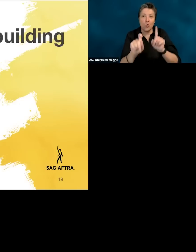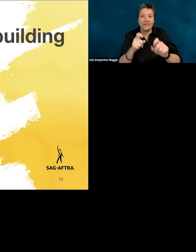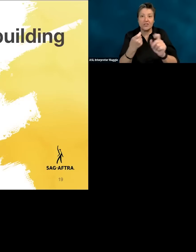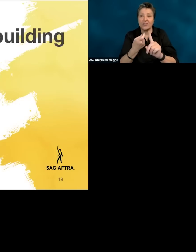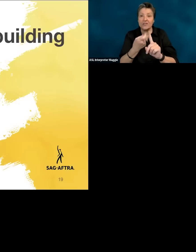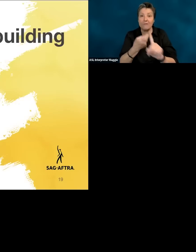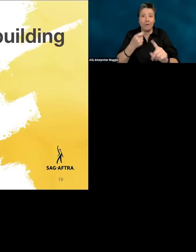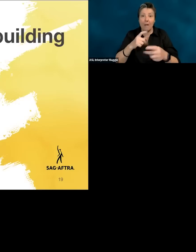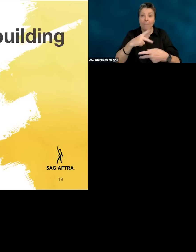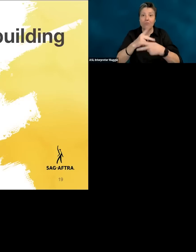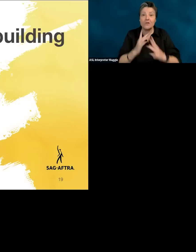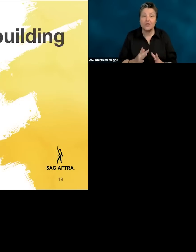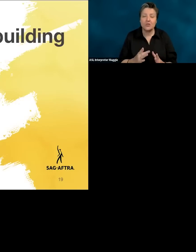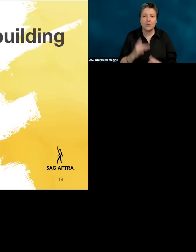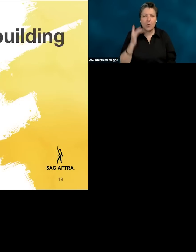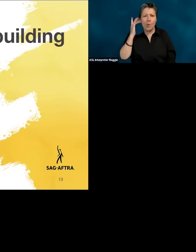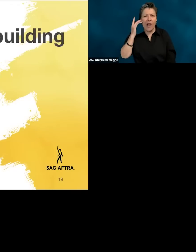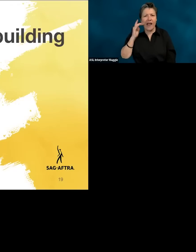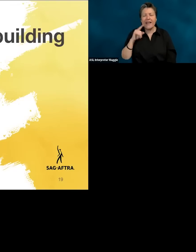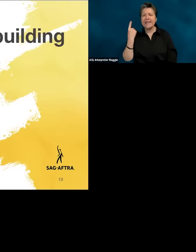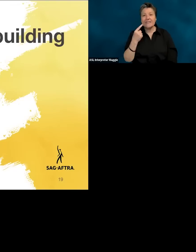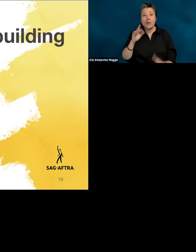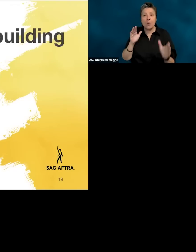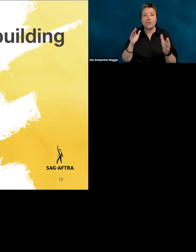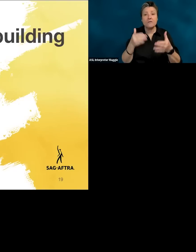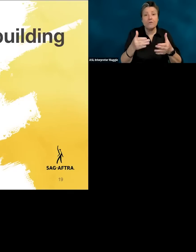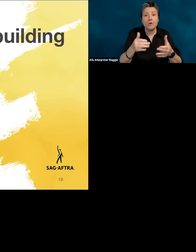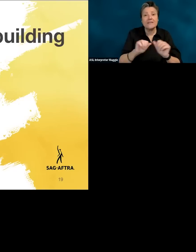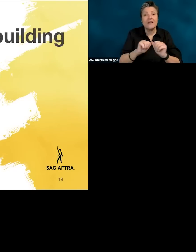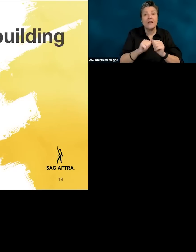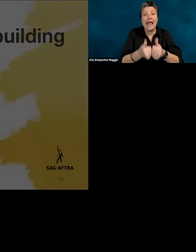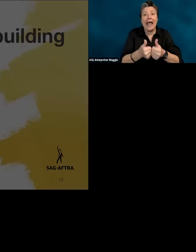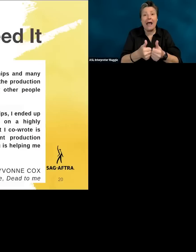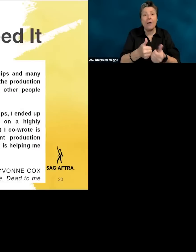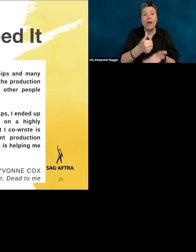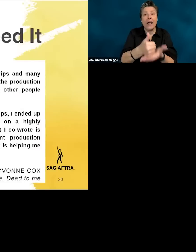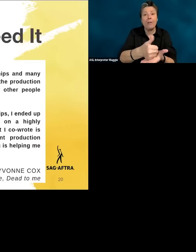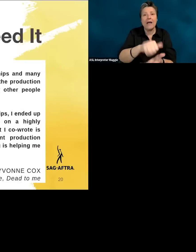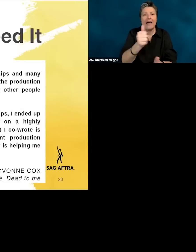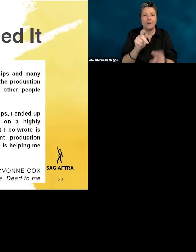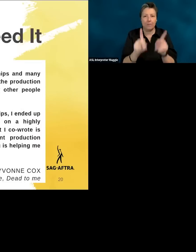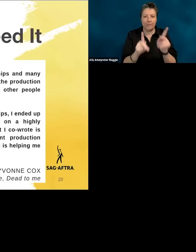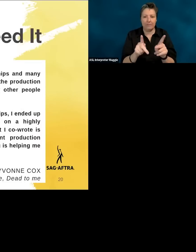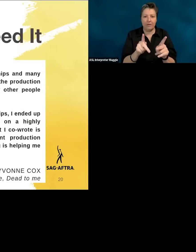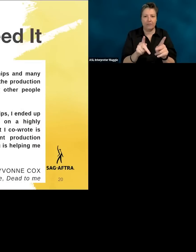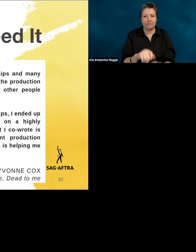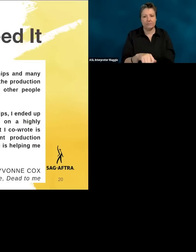because he's constantly focusing on how he can help others. And here's a very important networking principle,